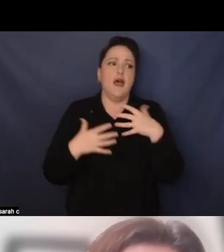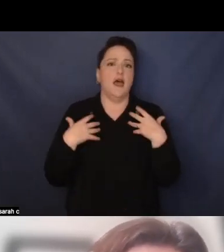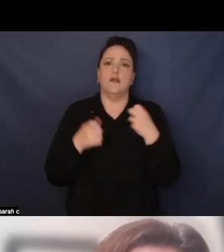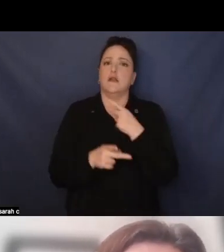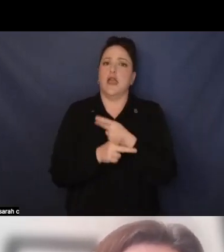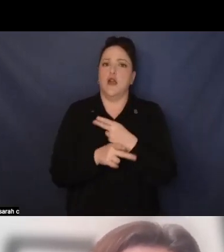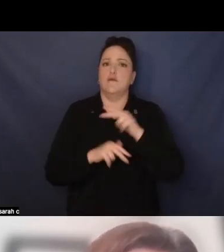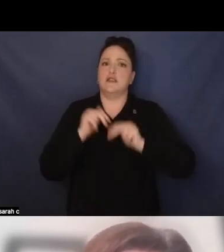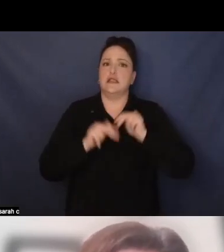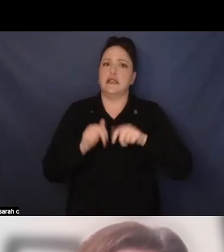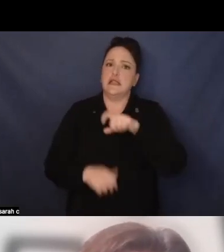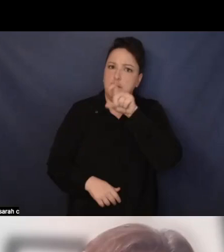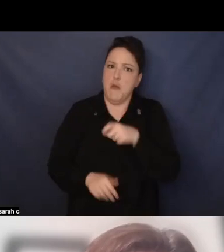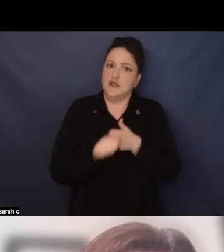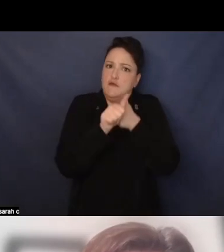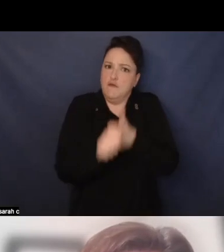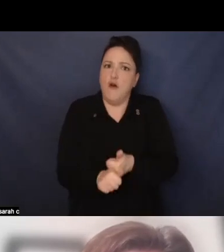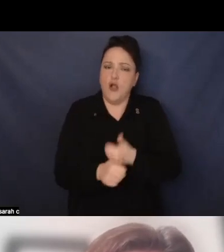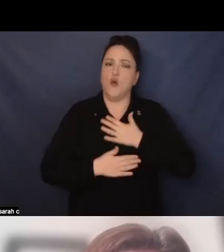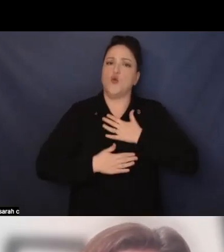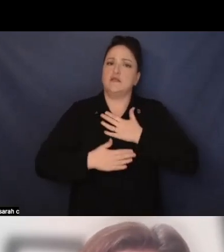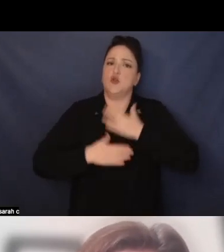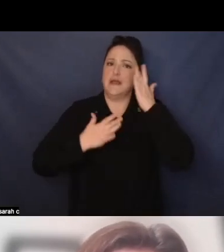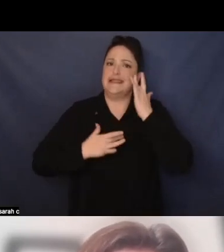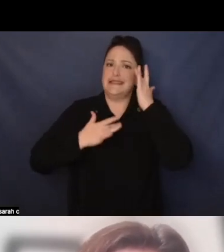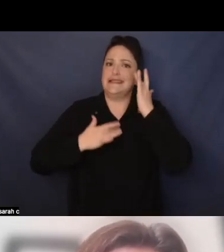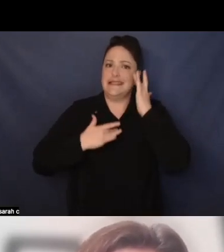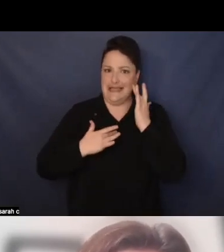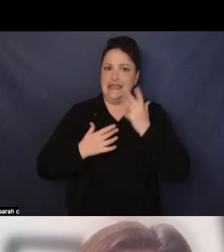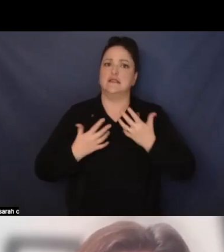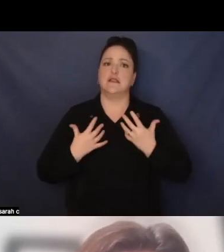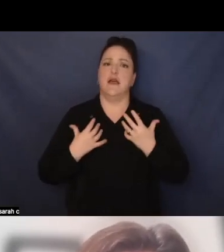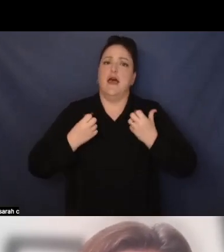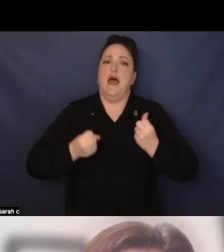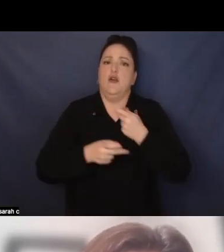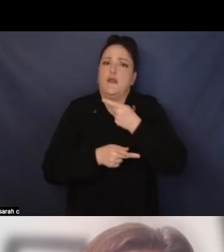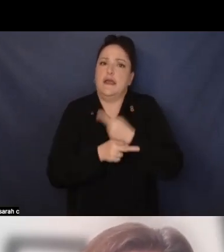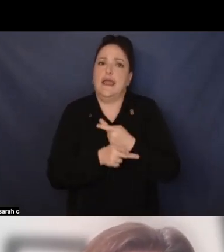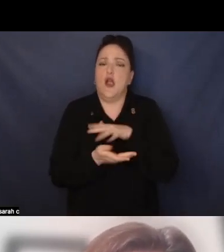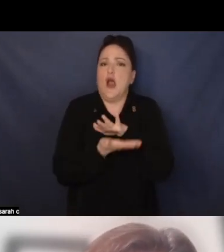And that means that healthcare facilities must offer masks to persons who are coughing and must